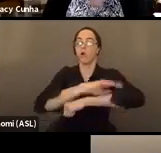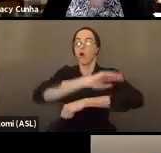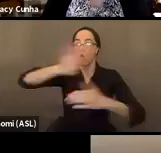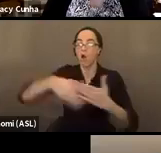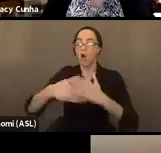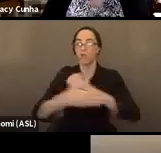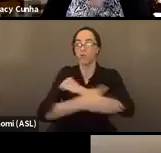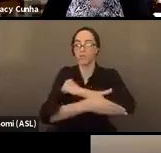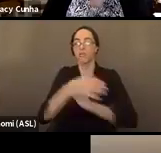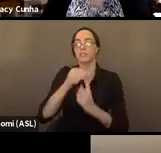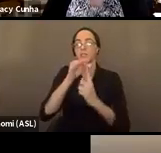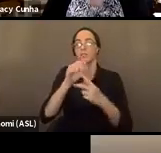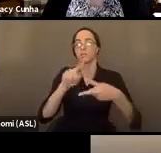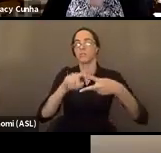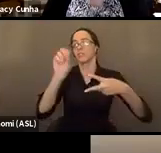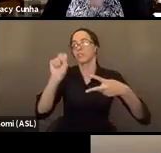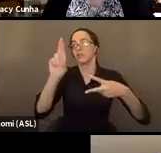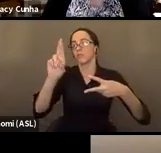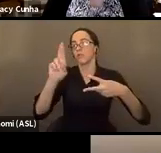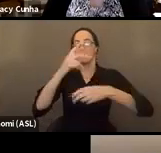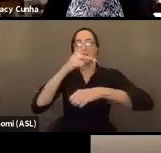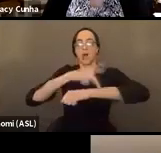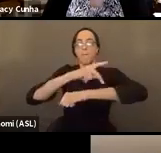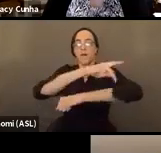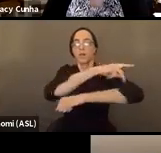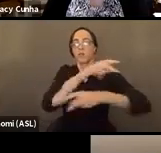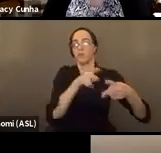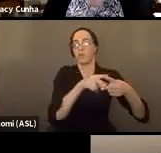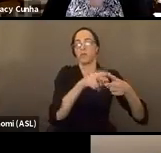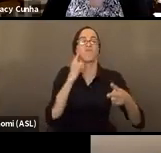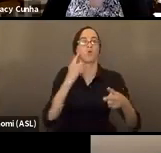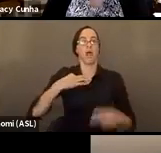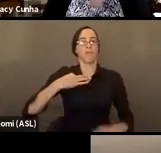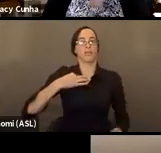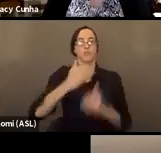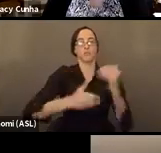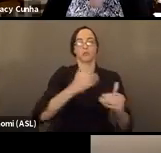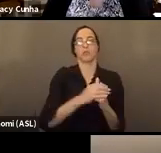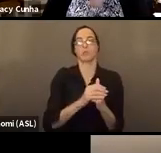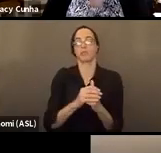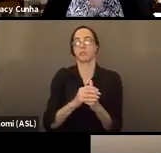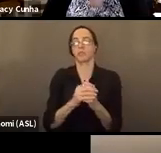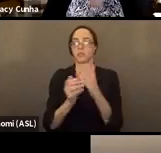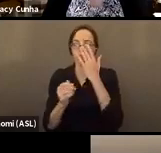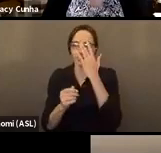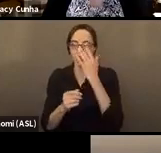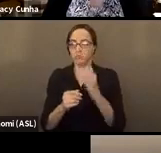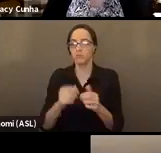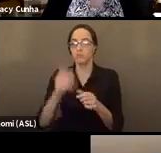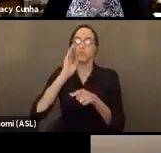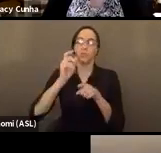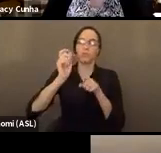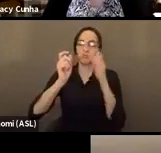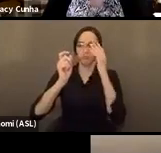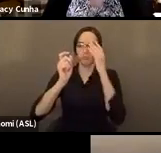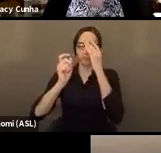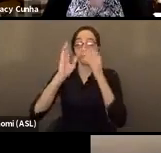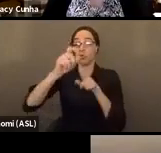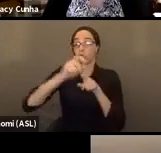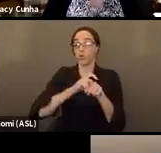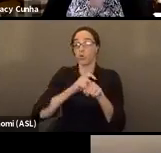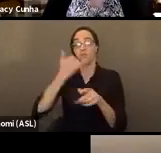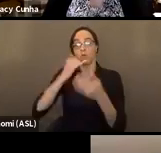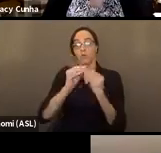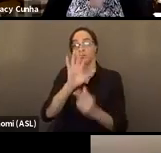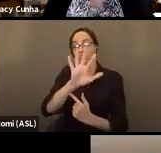if anywhere other other in the county it's us so you would call down to 585-7516